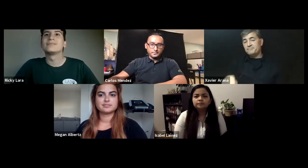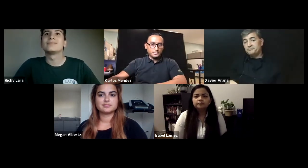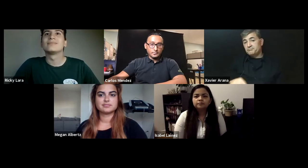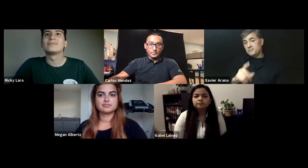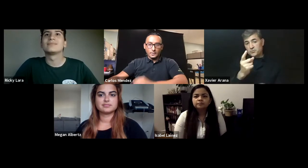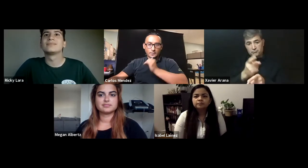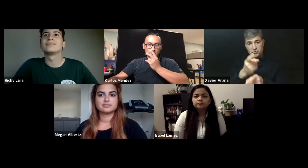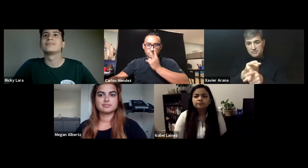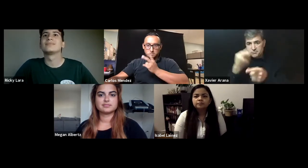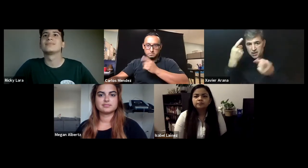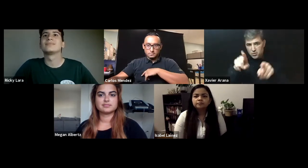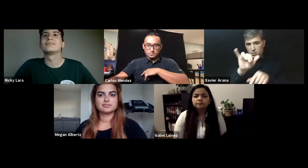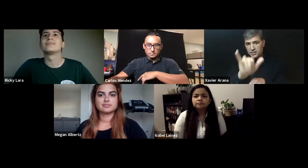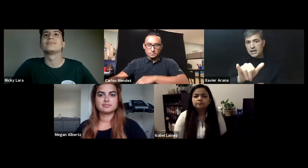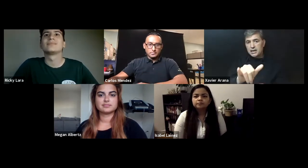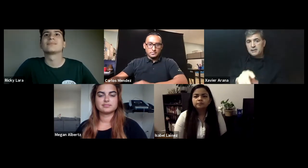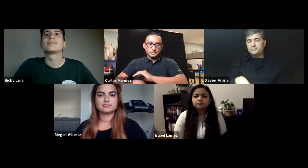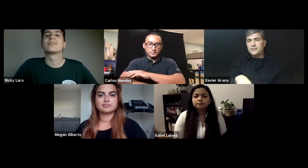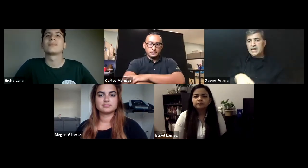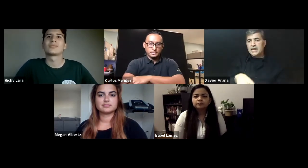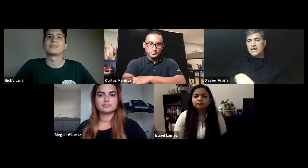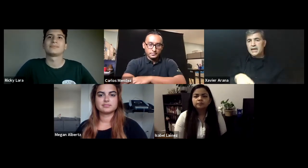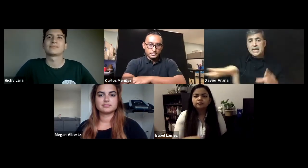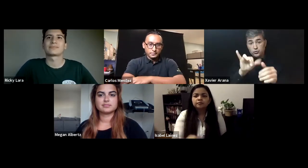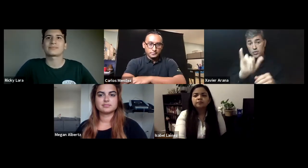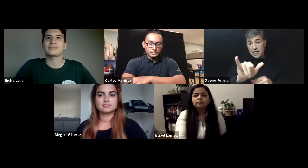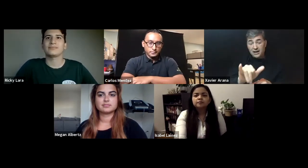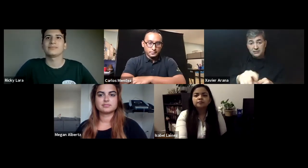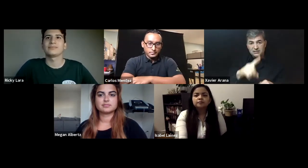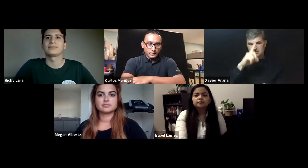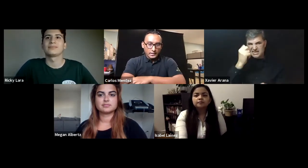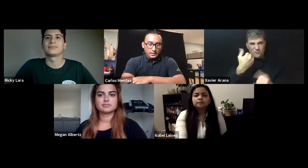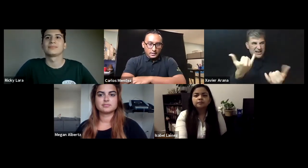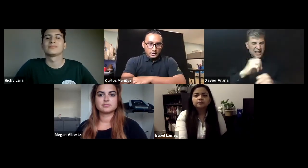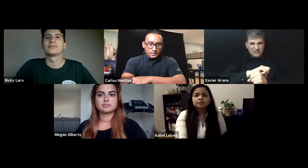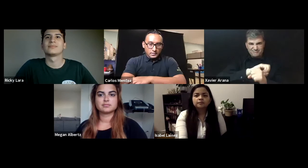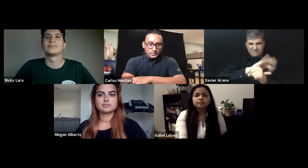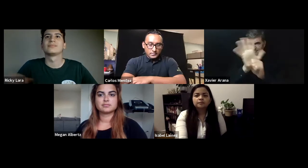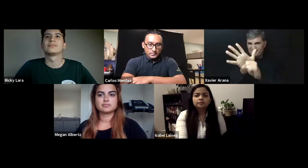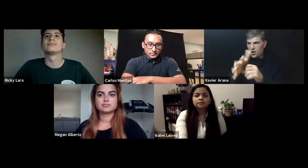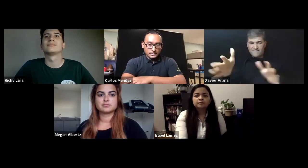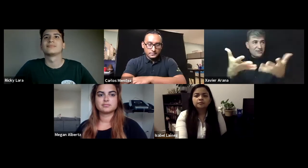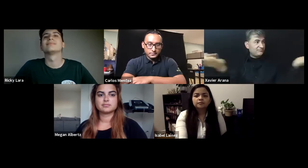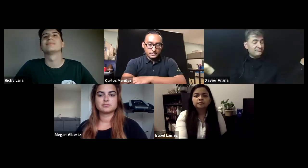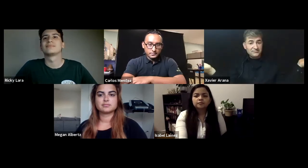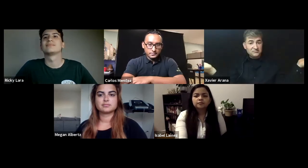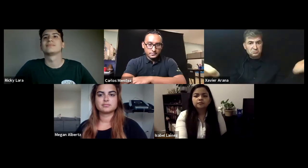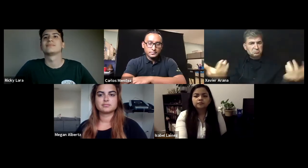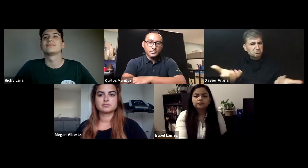Ricky: Ok. Xavier, do you have a comment? Xavier: Yes. Um, Carlos, I agree with that. And I wanted to just add something.